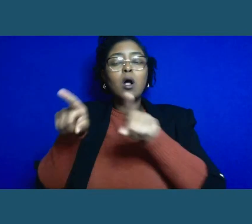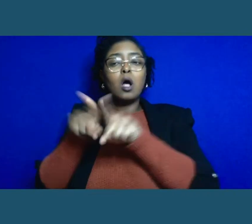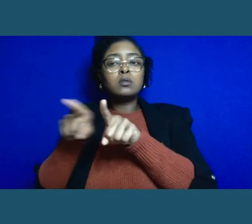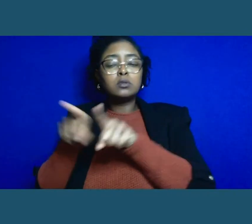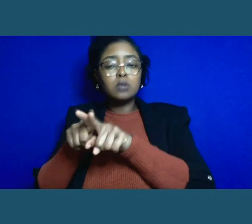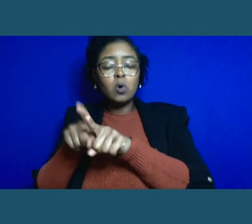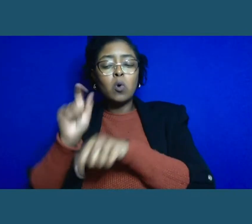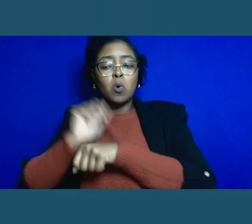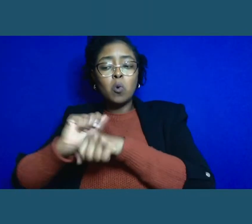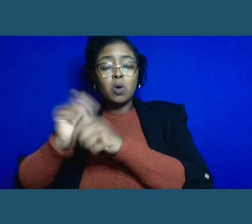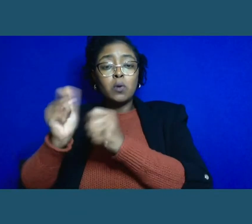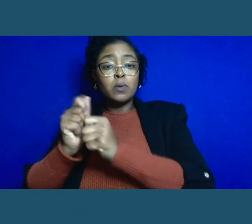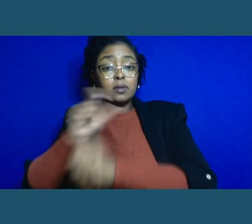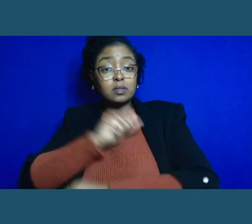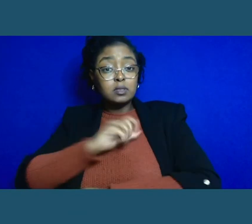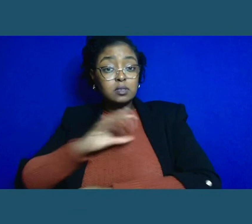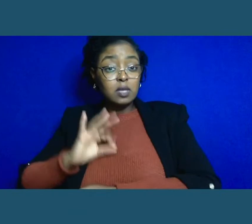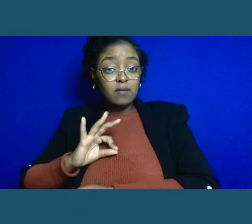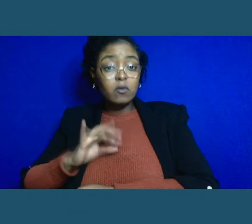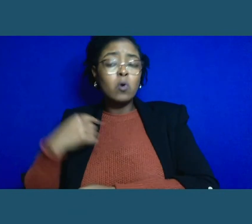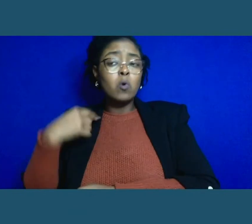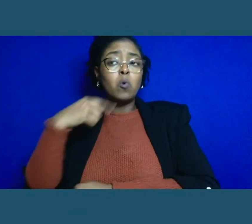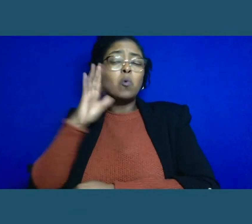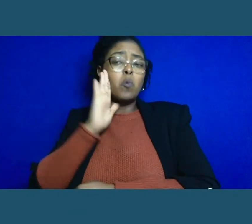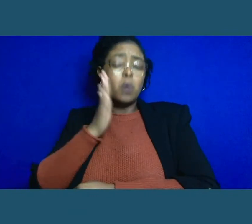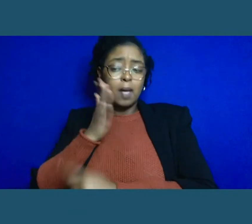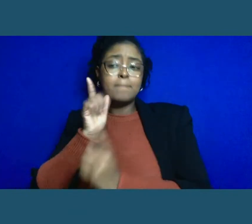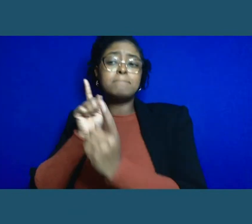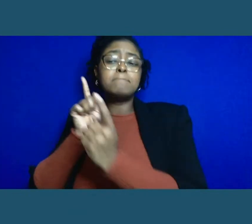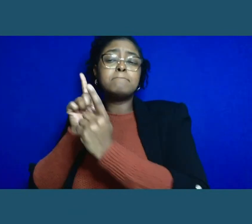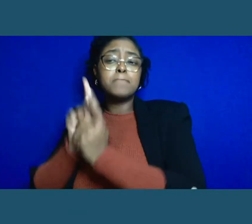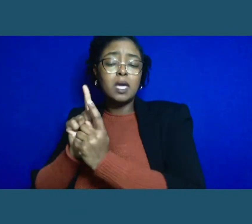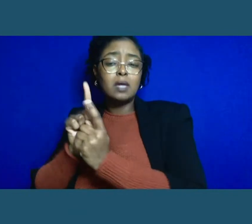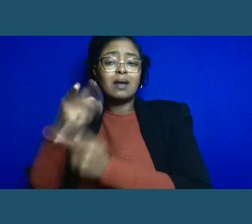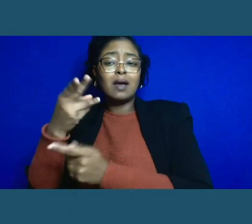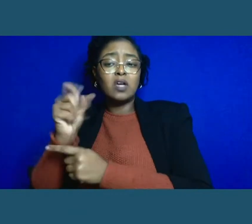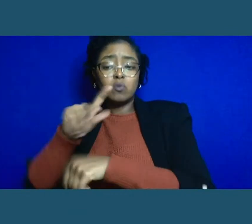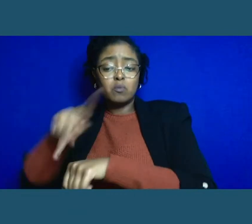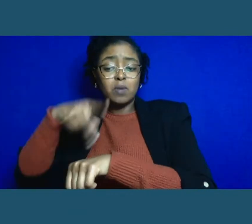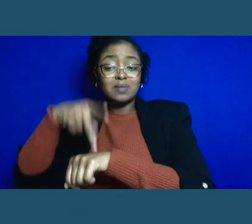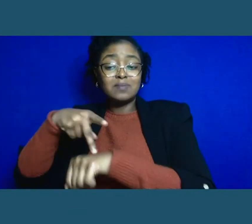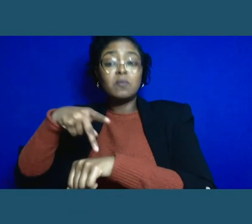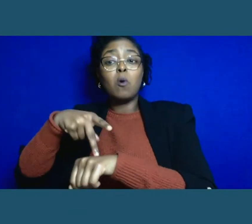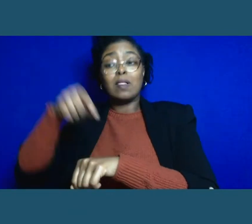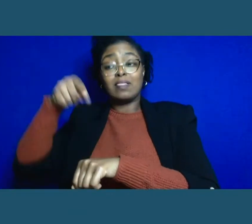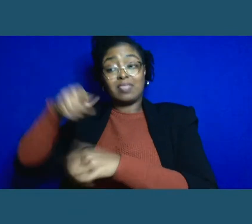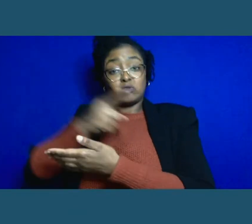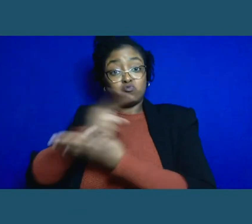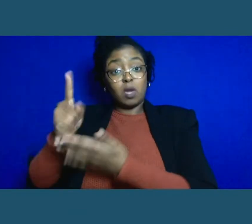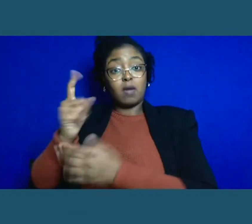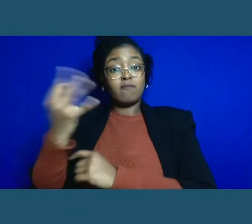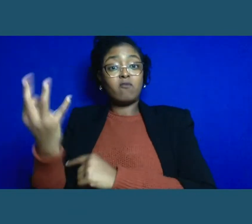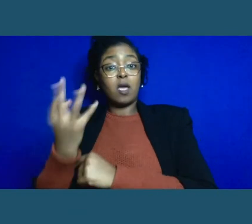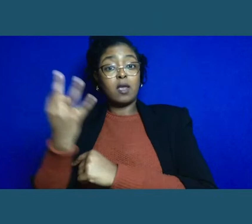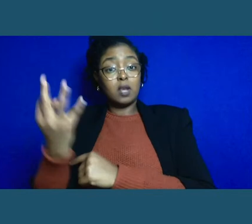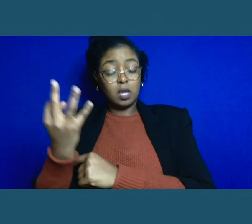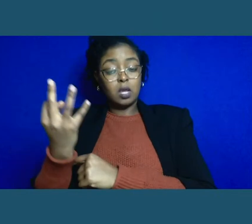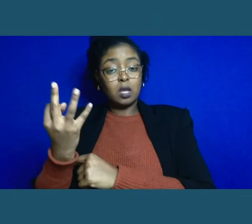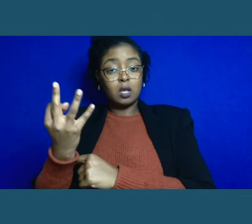excuse me, technical adaptions, as well as work with staff and we are meeting with our high